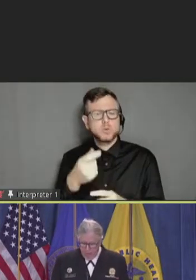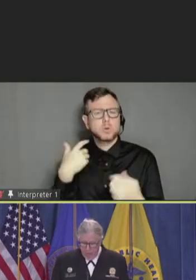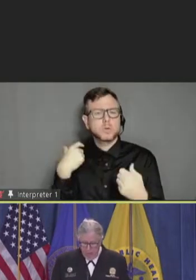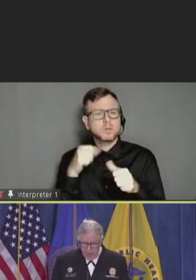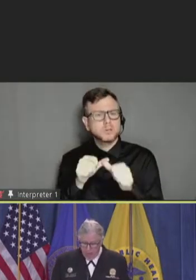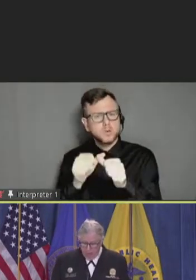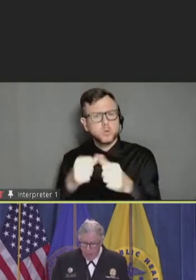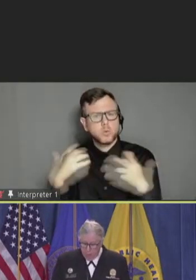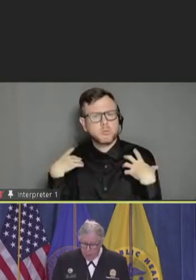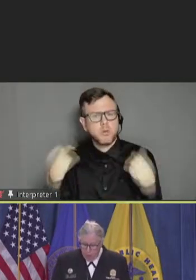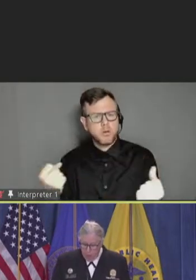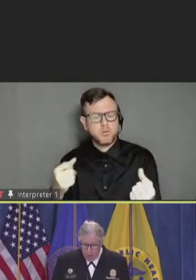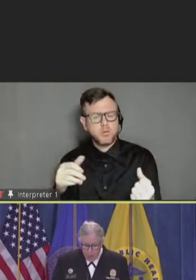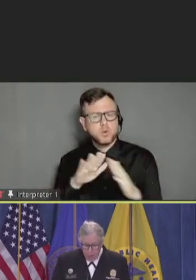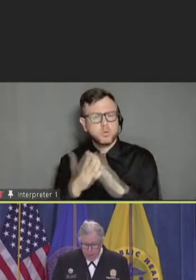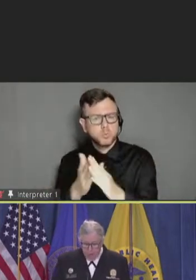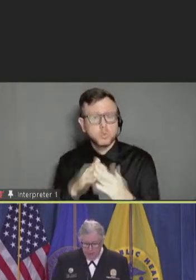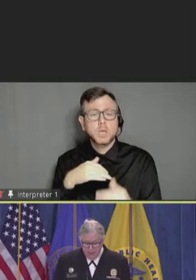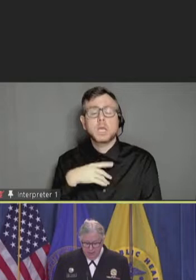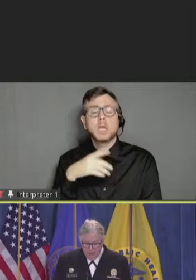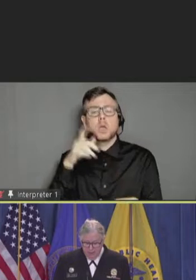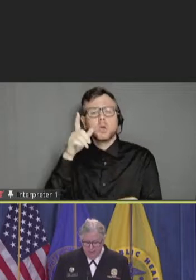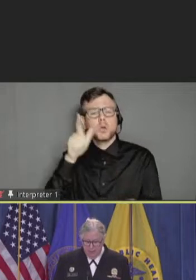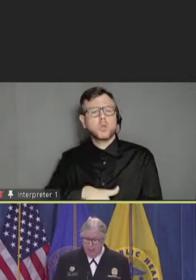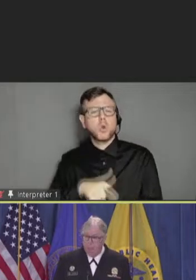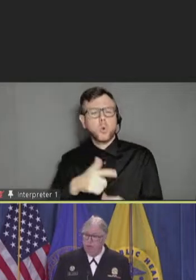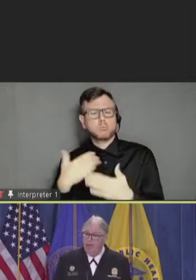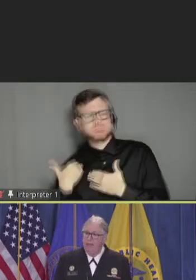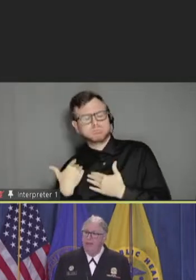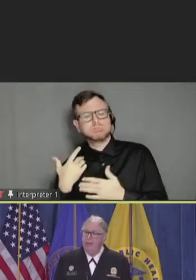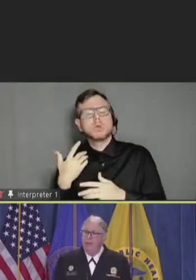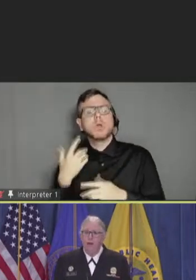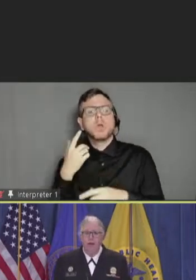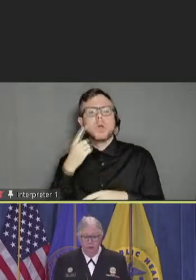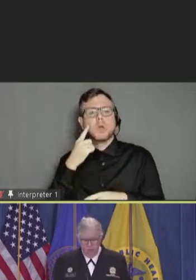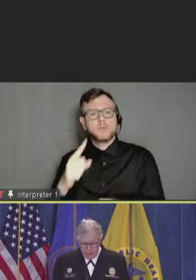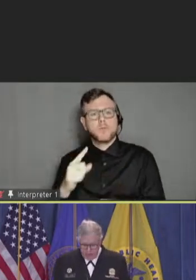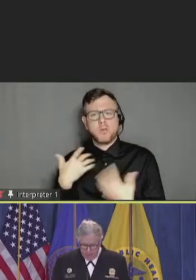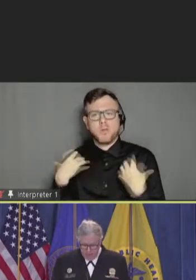It also helps lower the burden that these diseases play on our healthcare system.